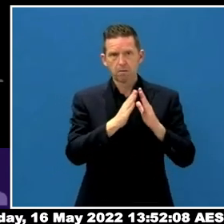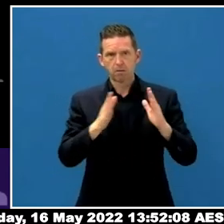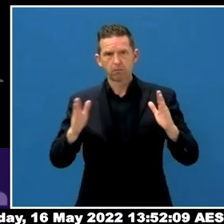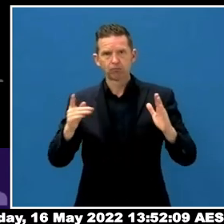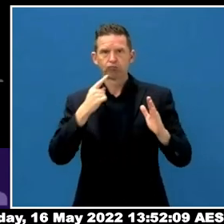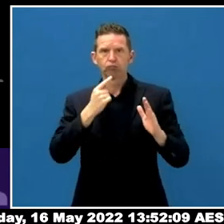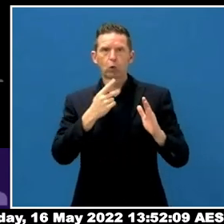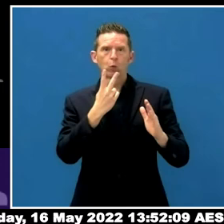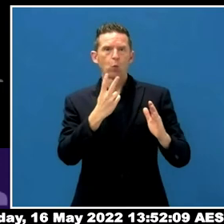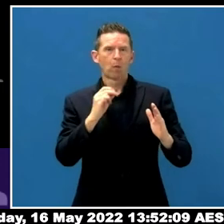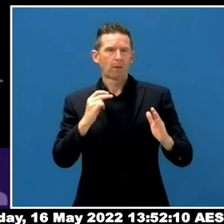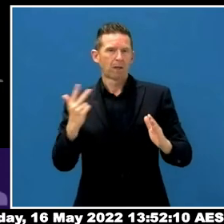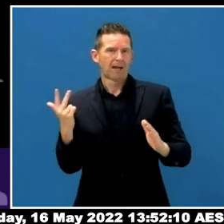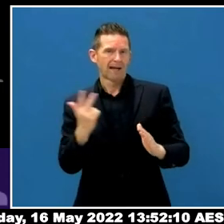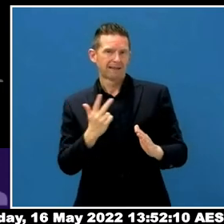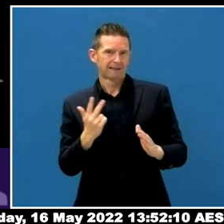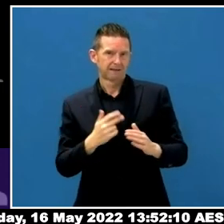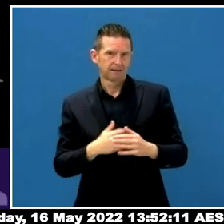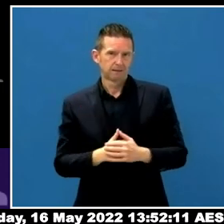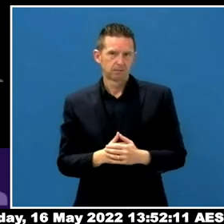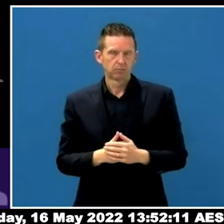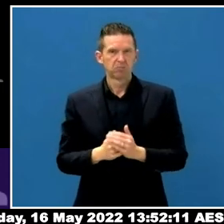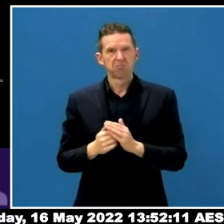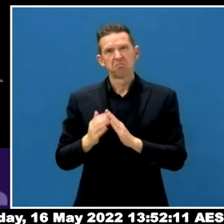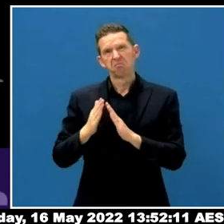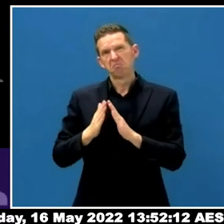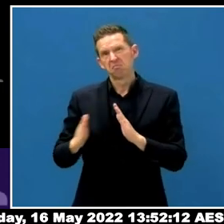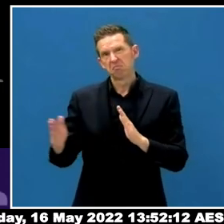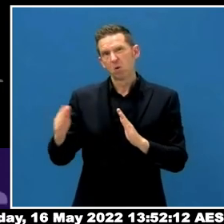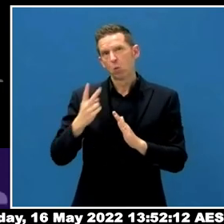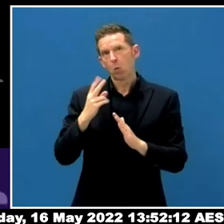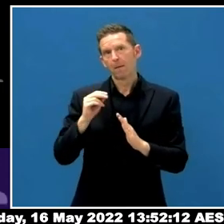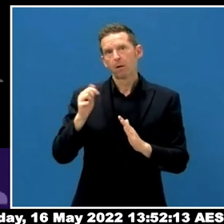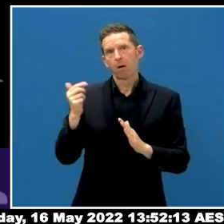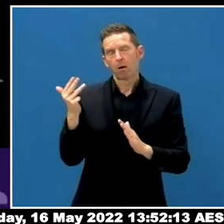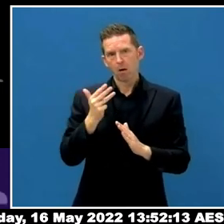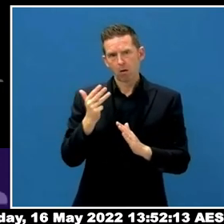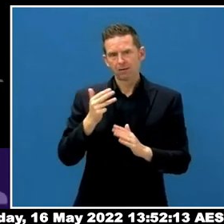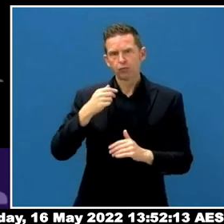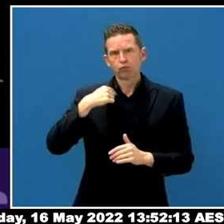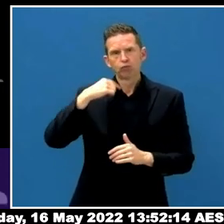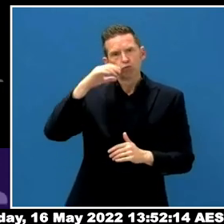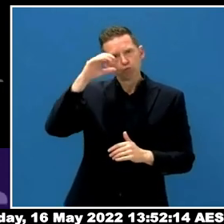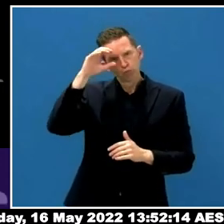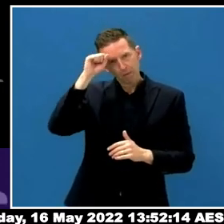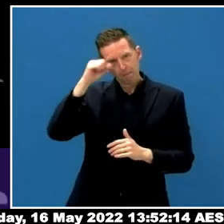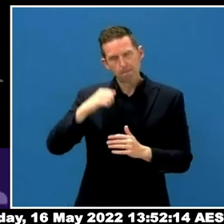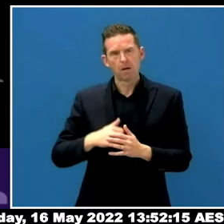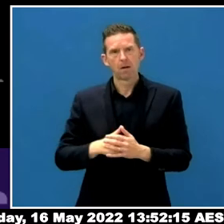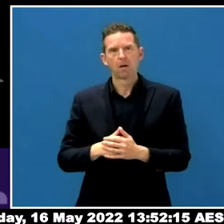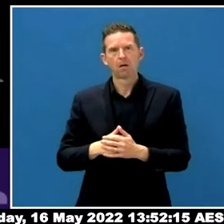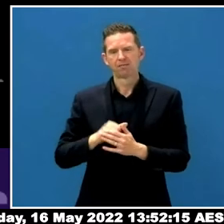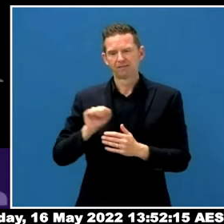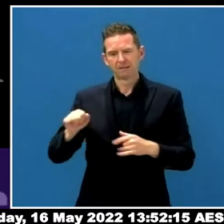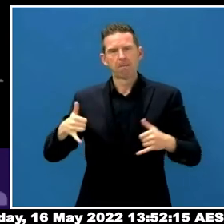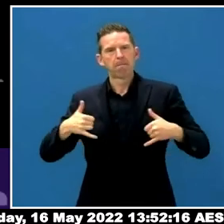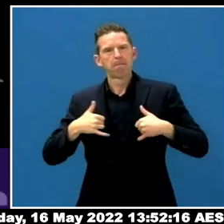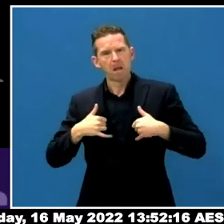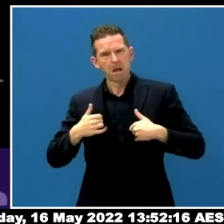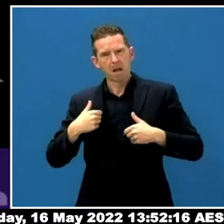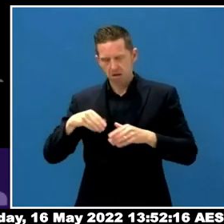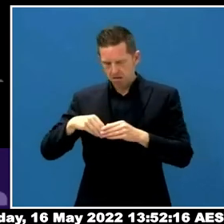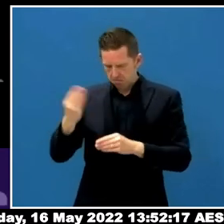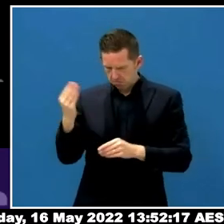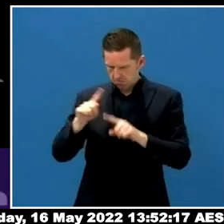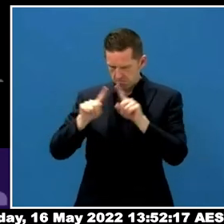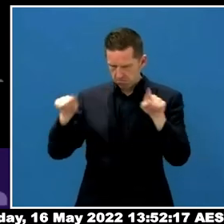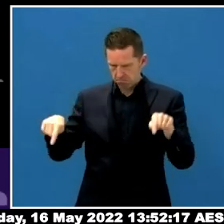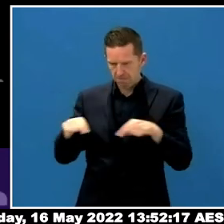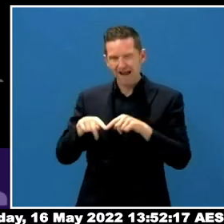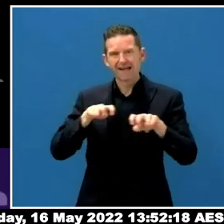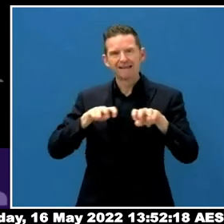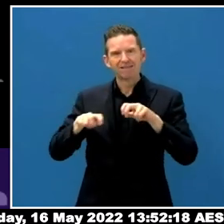into 2019, I received in his bag an activity statement asking for me to fill out what